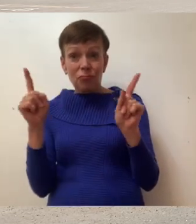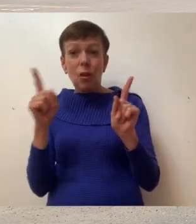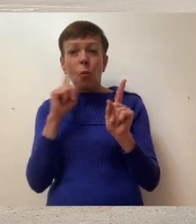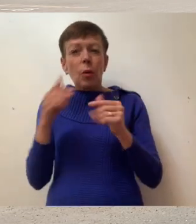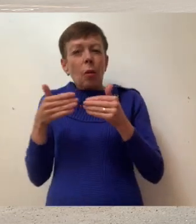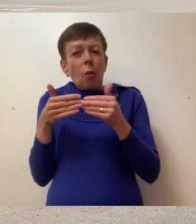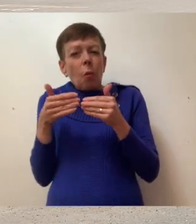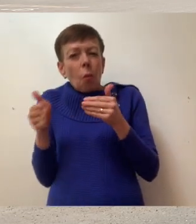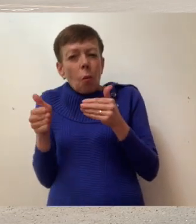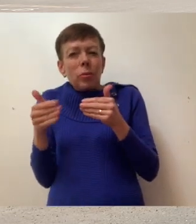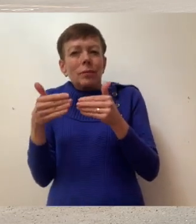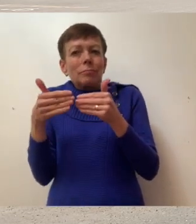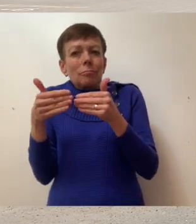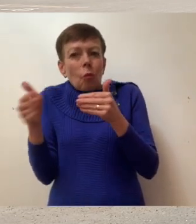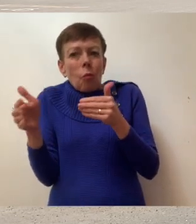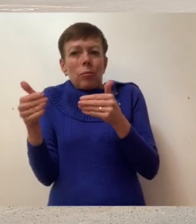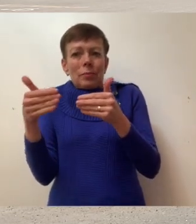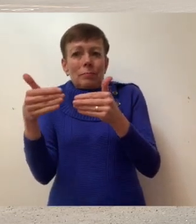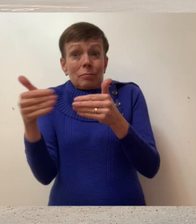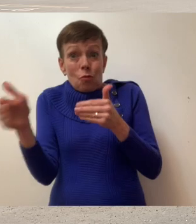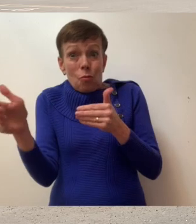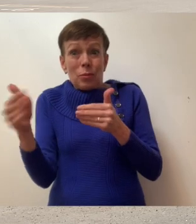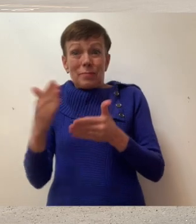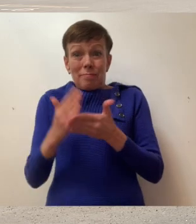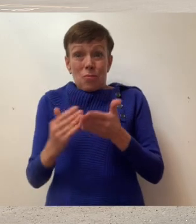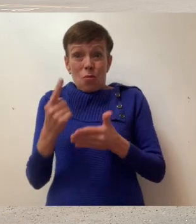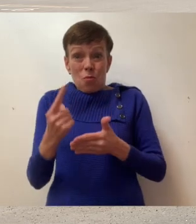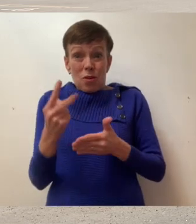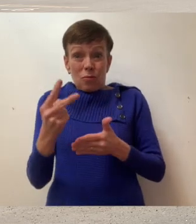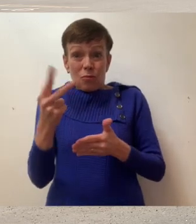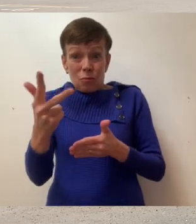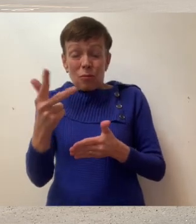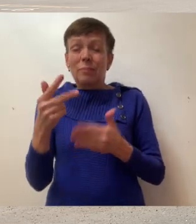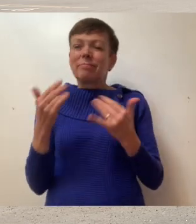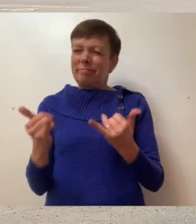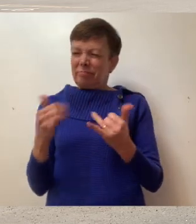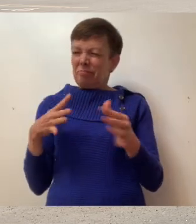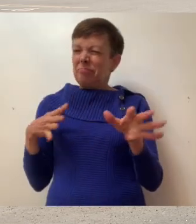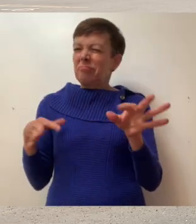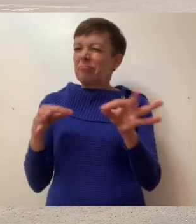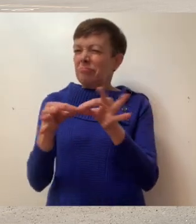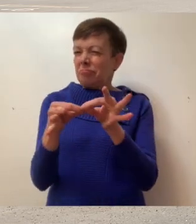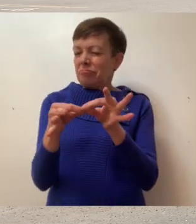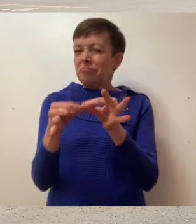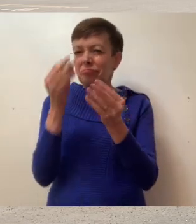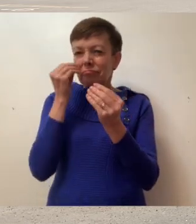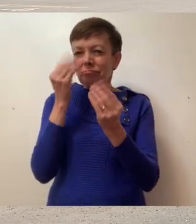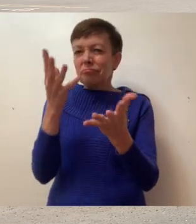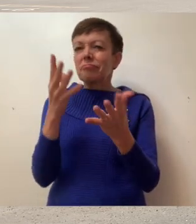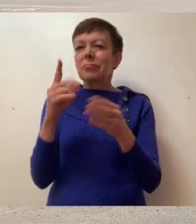I have some important updates for you regarding The City of Red Deer recreation programs, facilities and amenities.